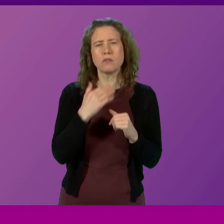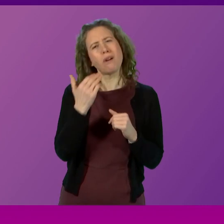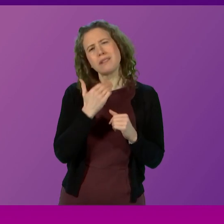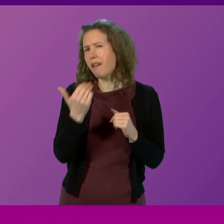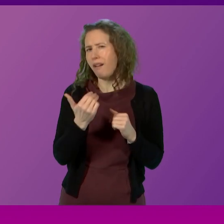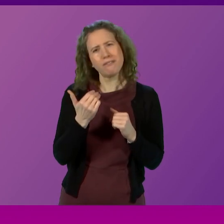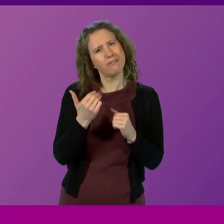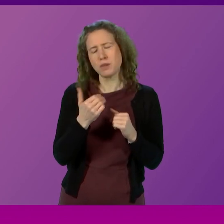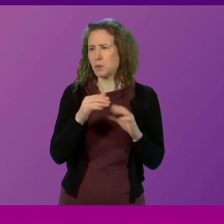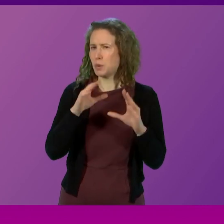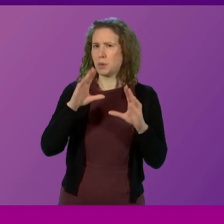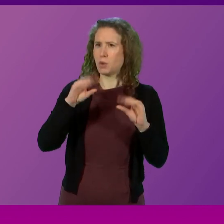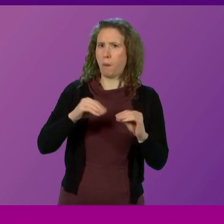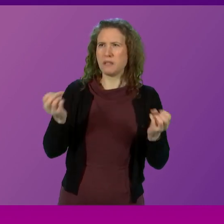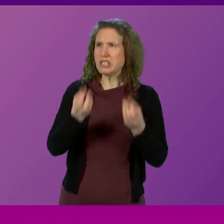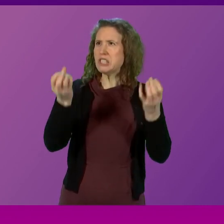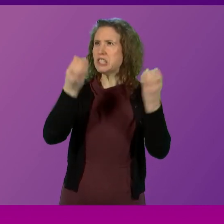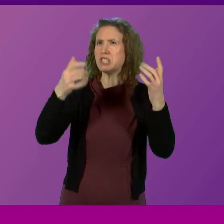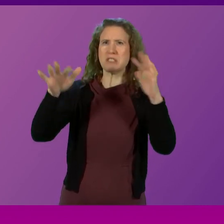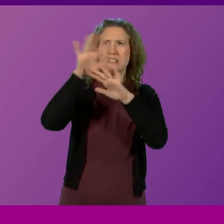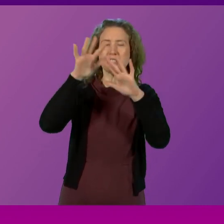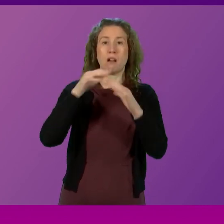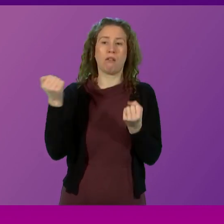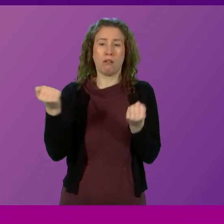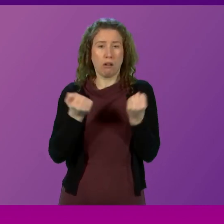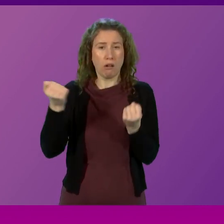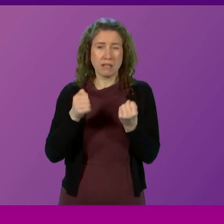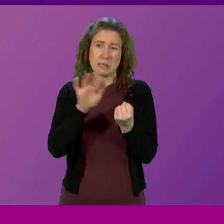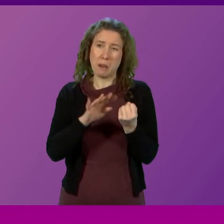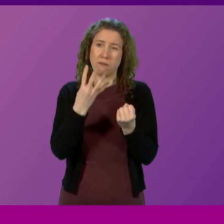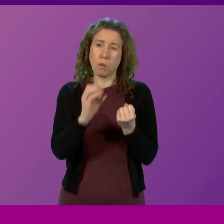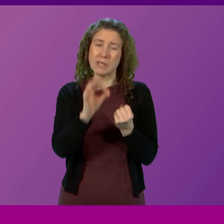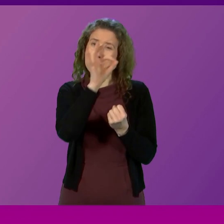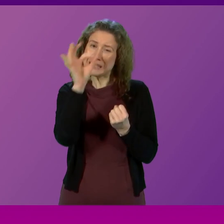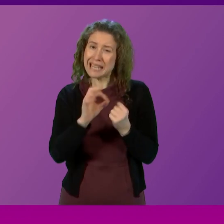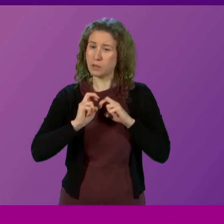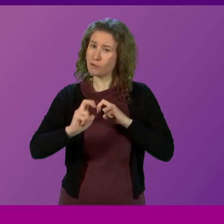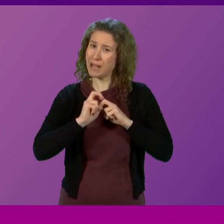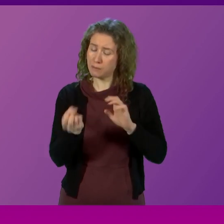drive down sector emissions. Cars account for nearly 40 per cent of transport emissions, so I